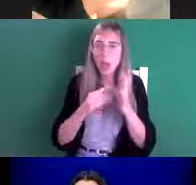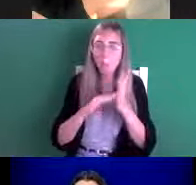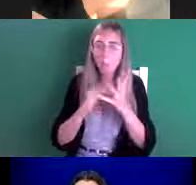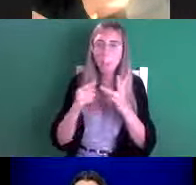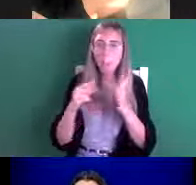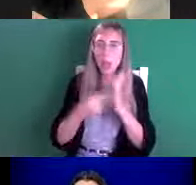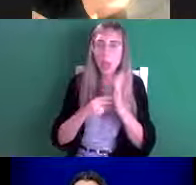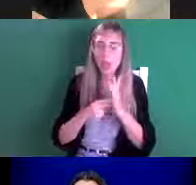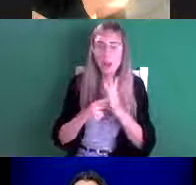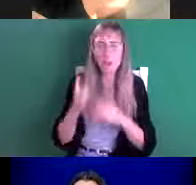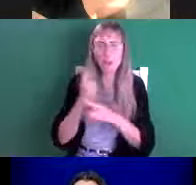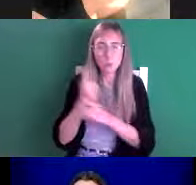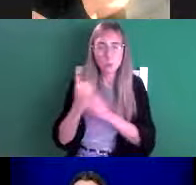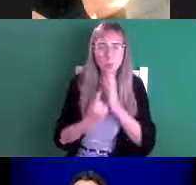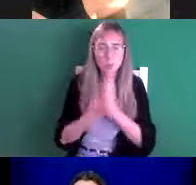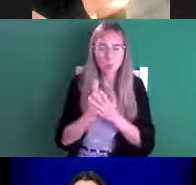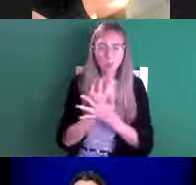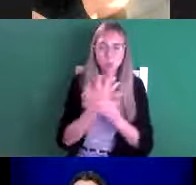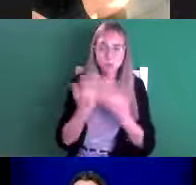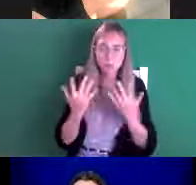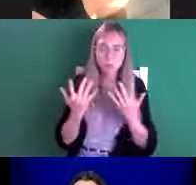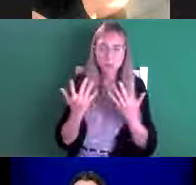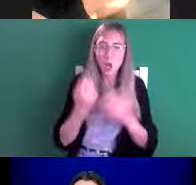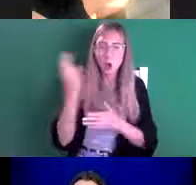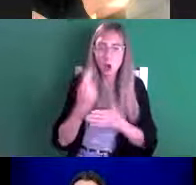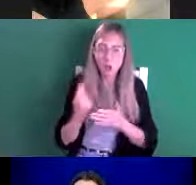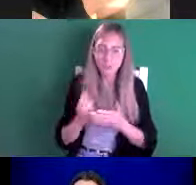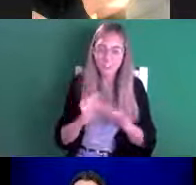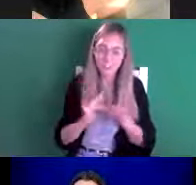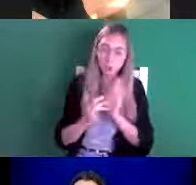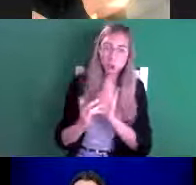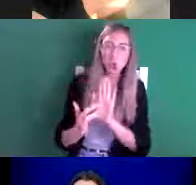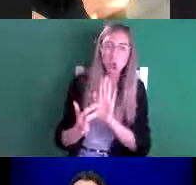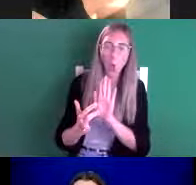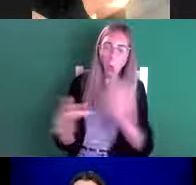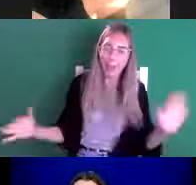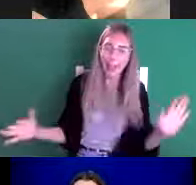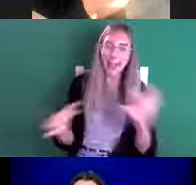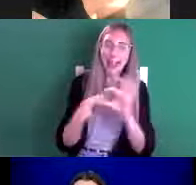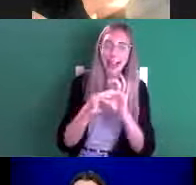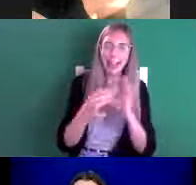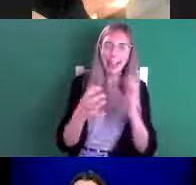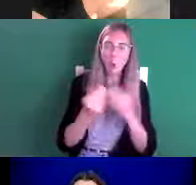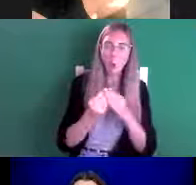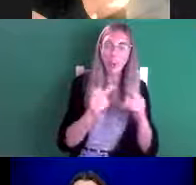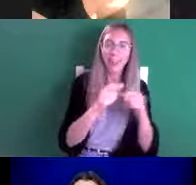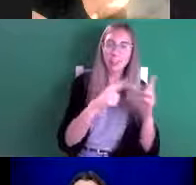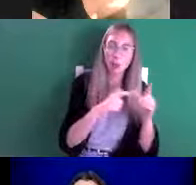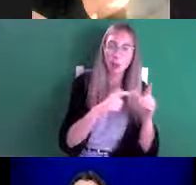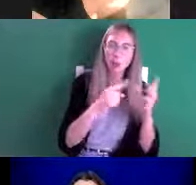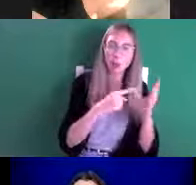artists with dada artists showing a direct link between da da and disability are and